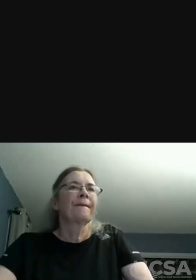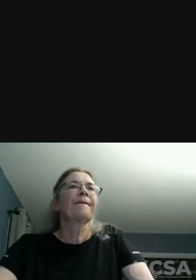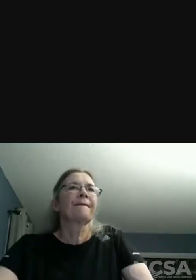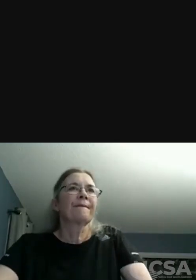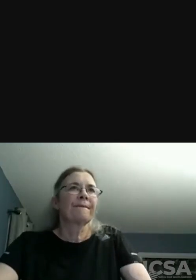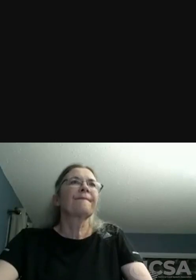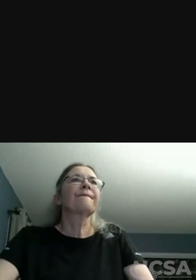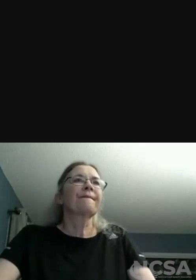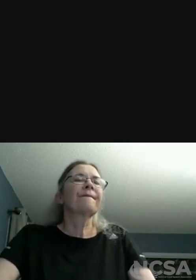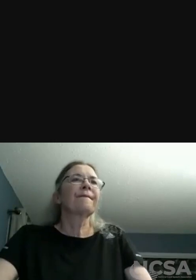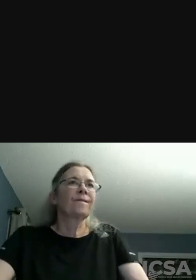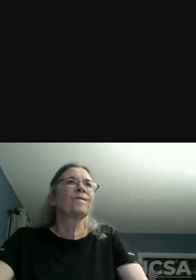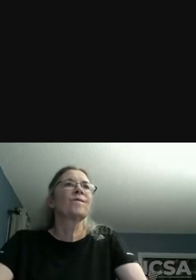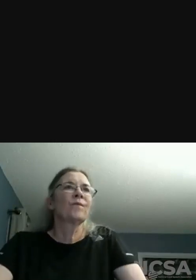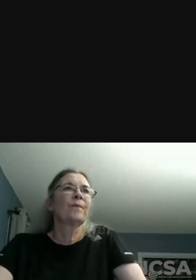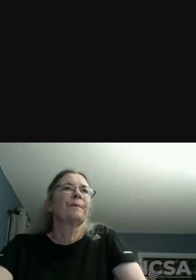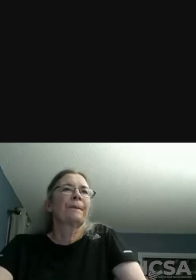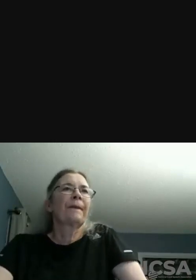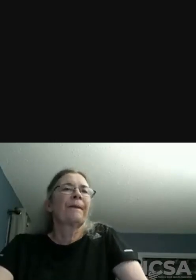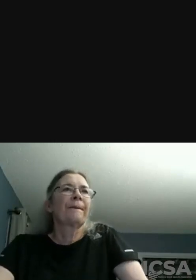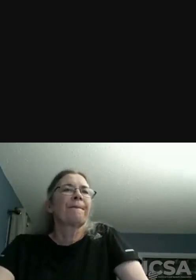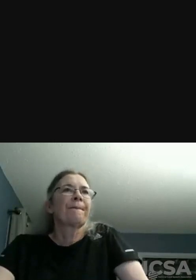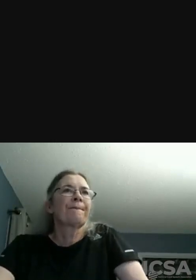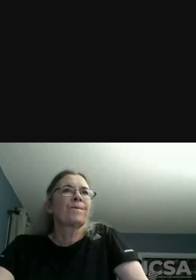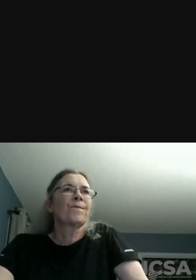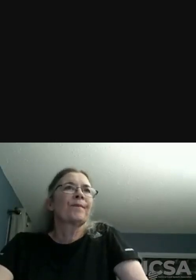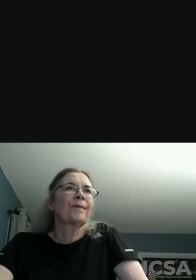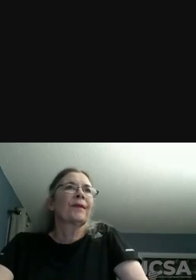with 2 and a half. I started to cue with him back then he's now in college has